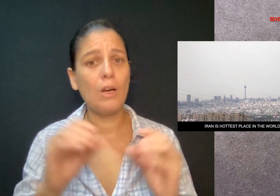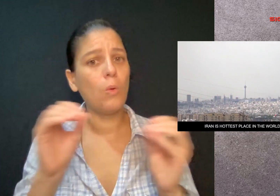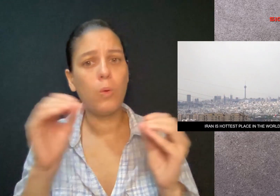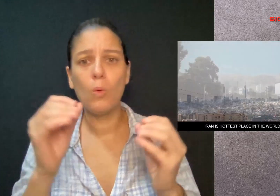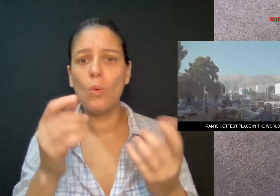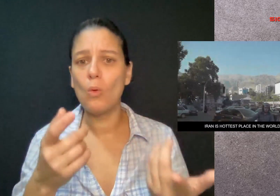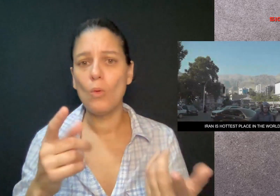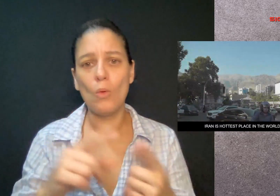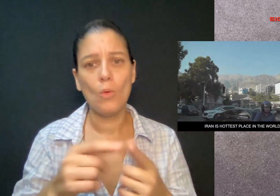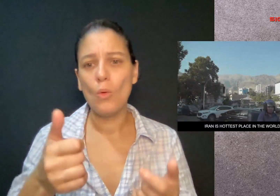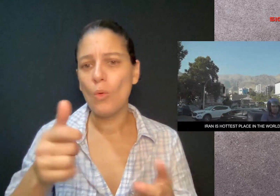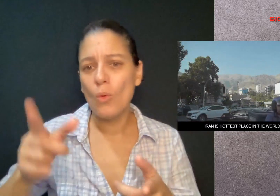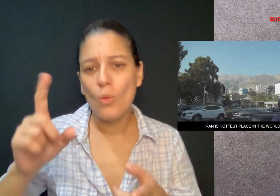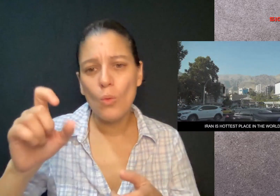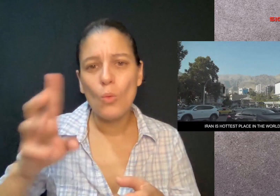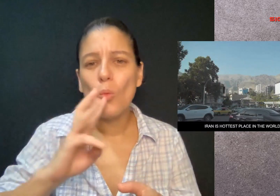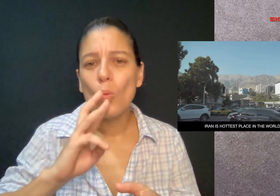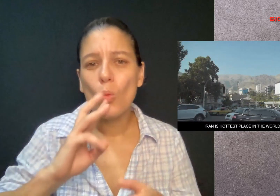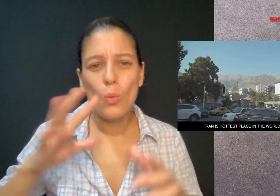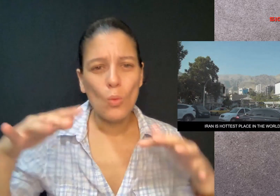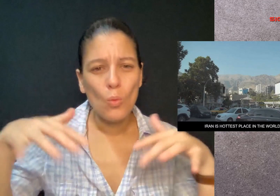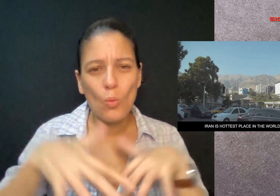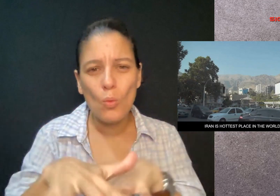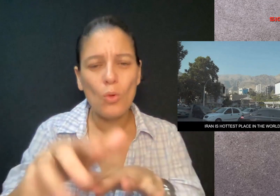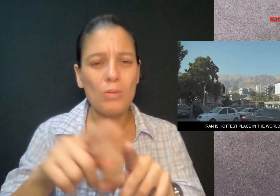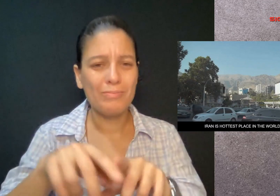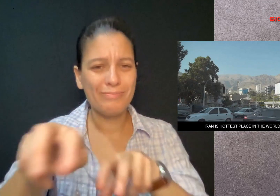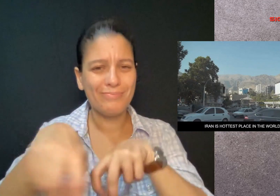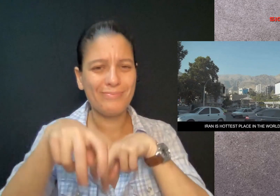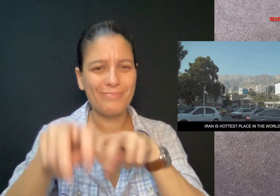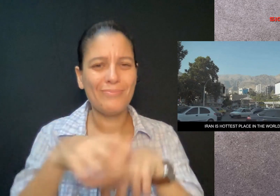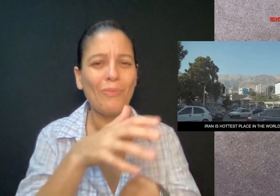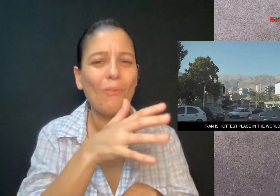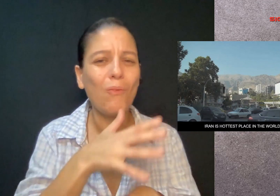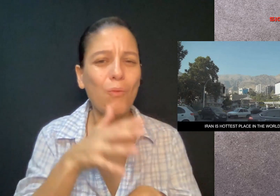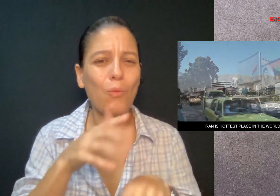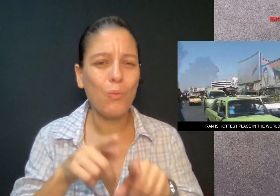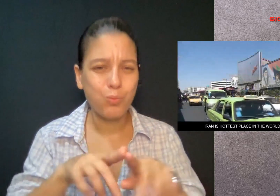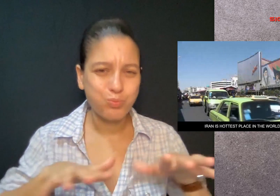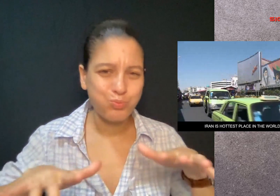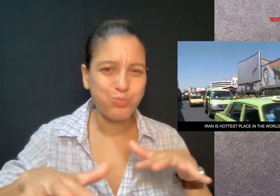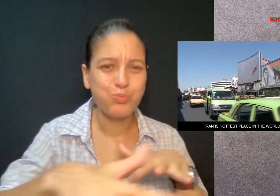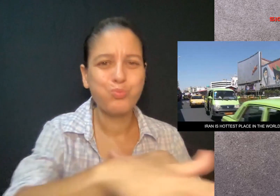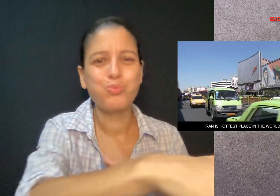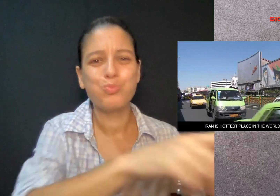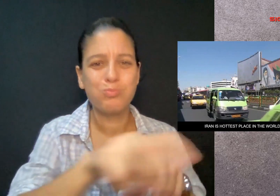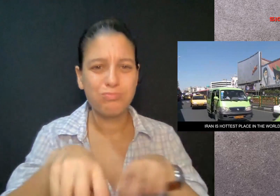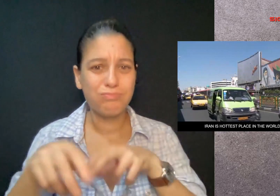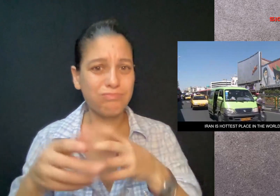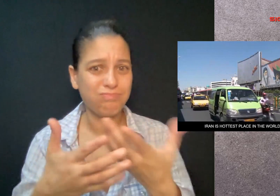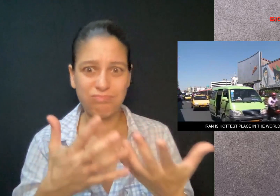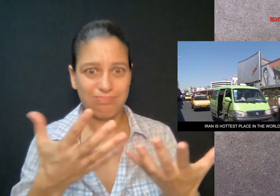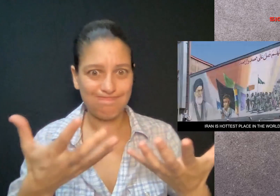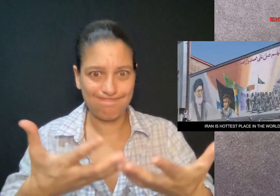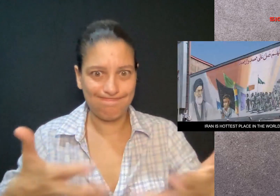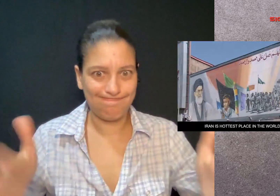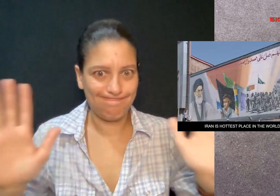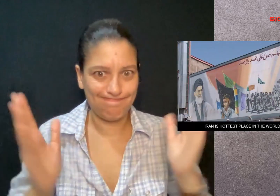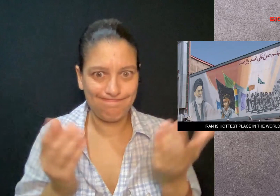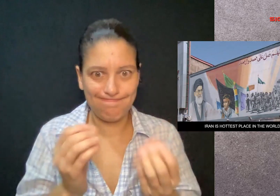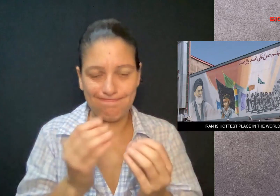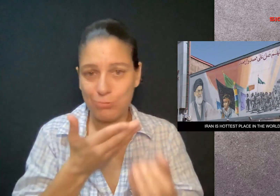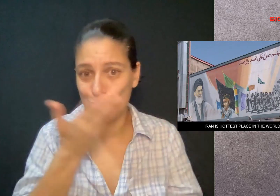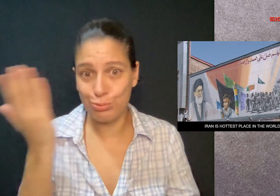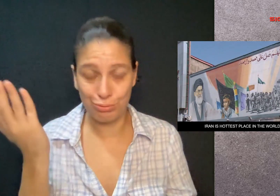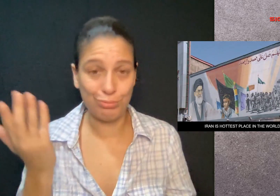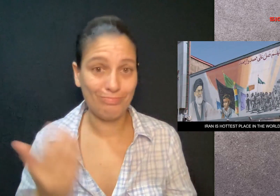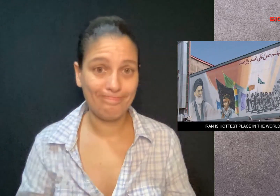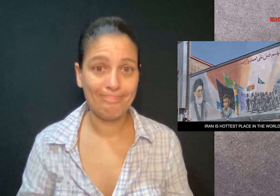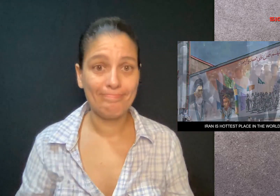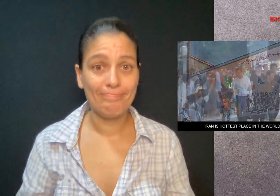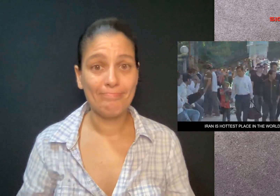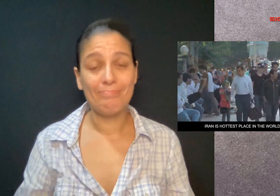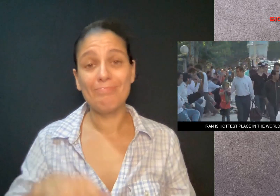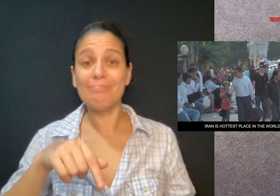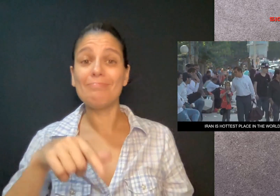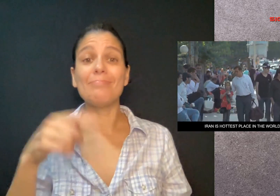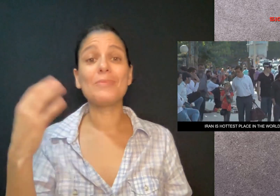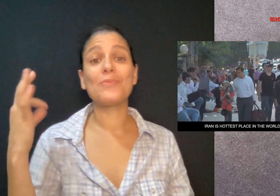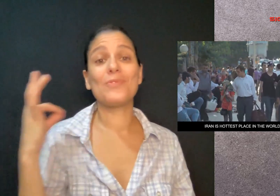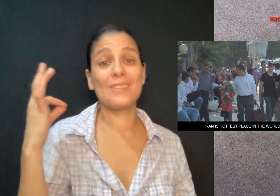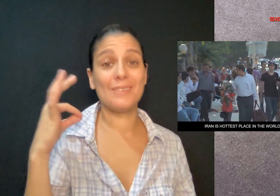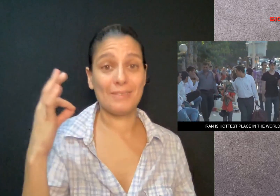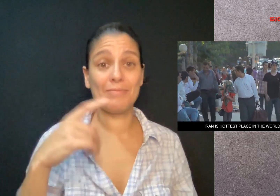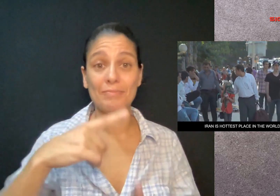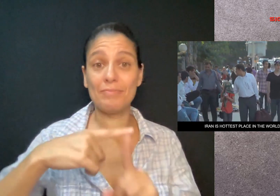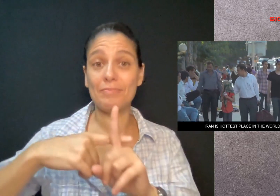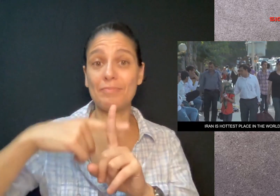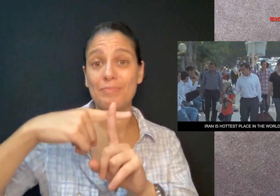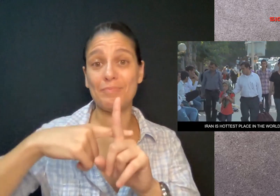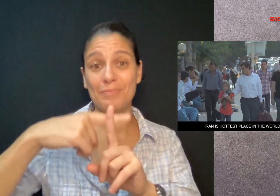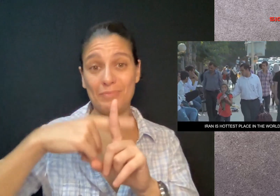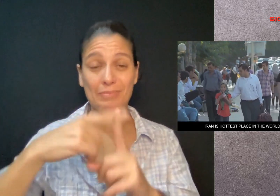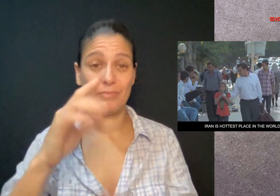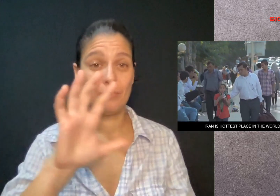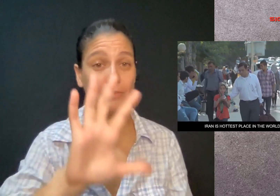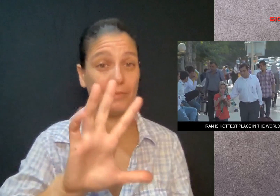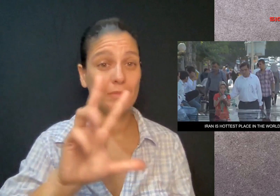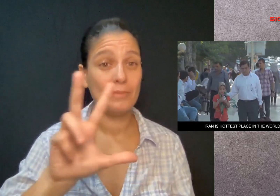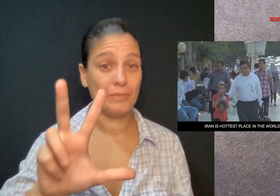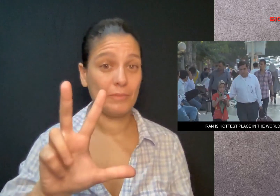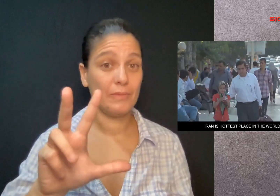as well we are experiencing a drought and a lot of the farmers don't have any water